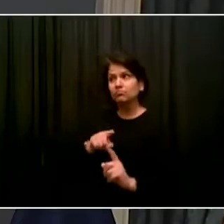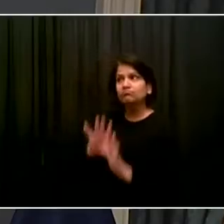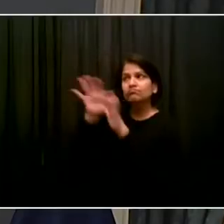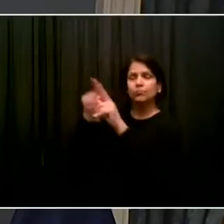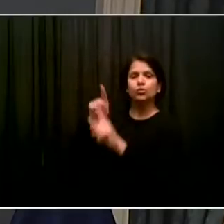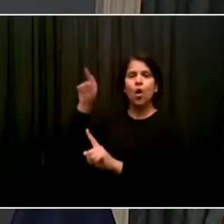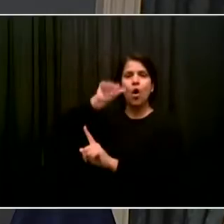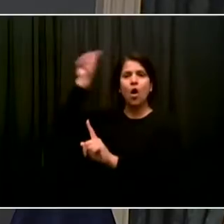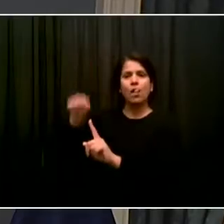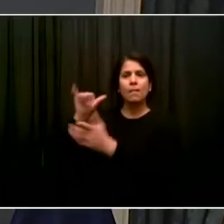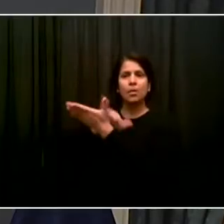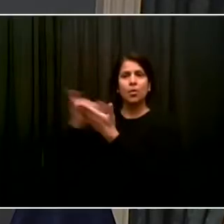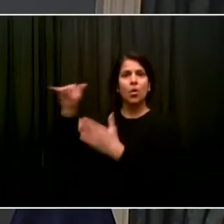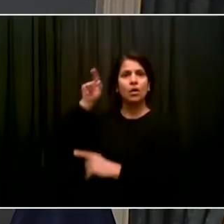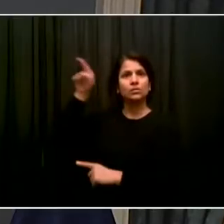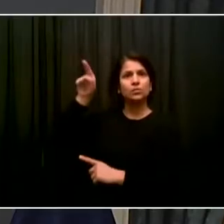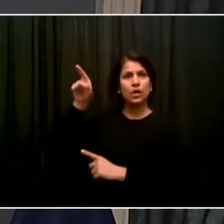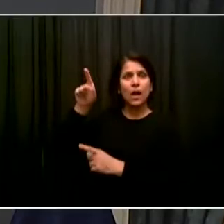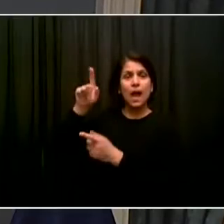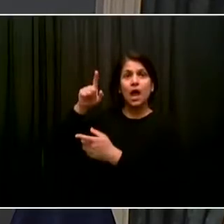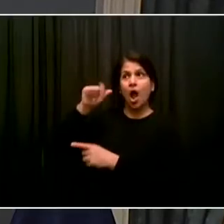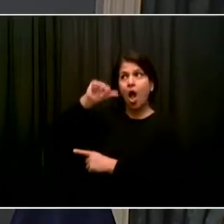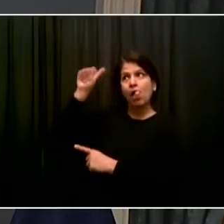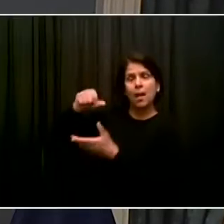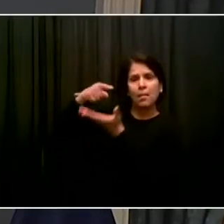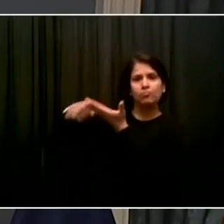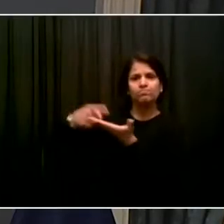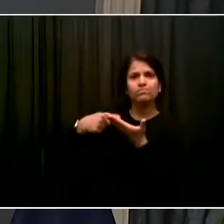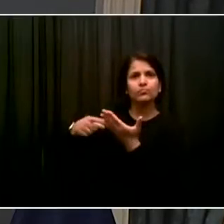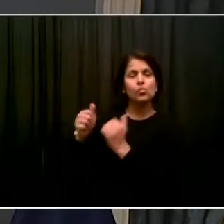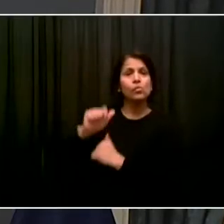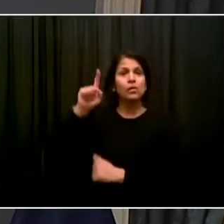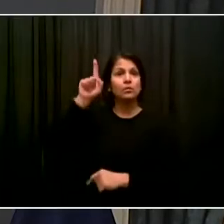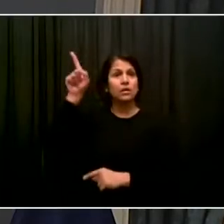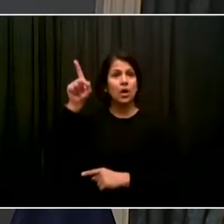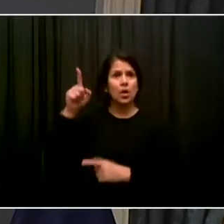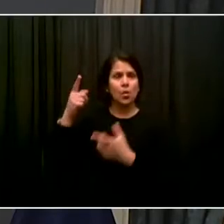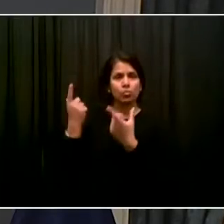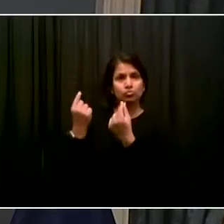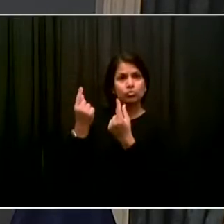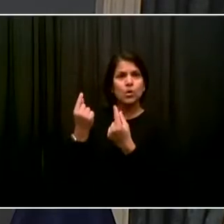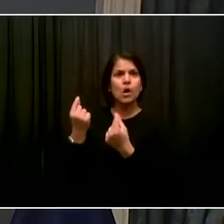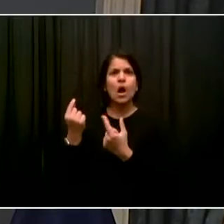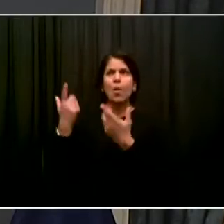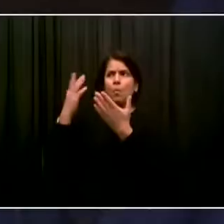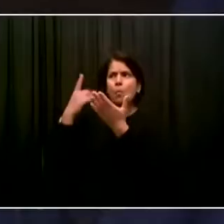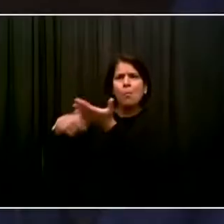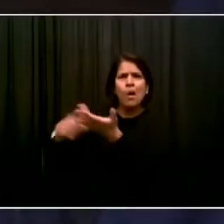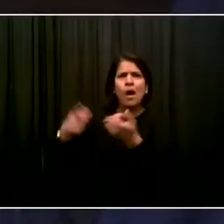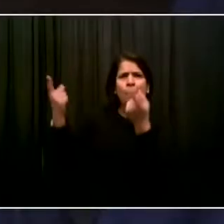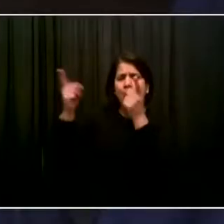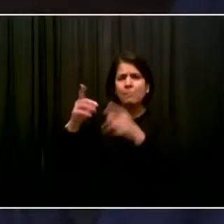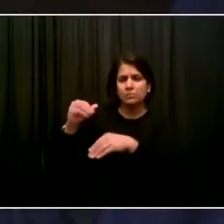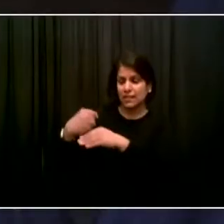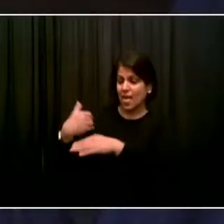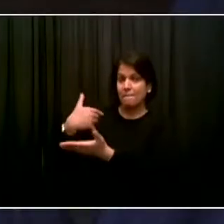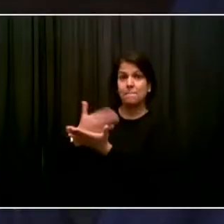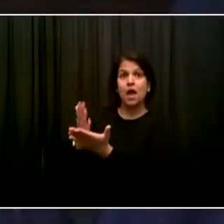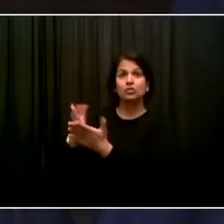YOU REMOTELY. I KNOW WITHIN THE ALBANY